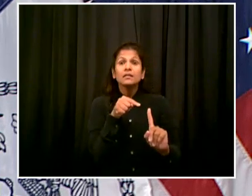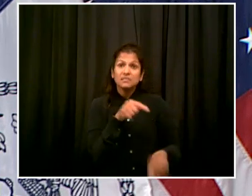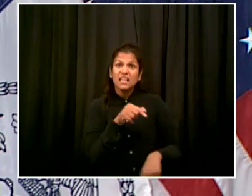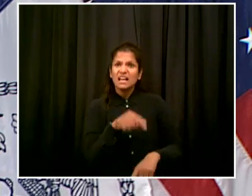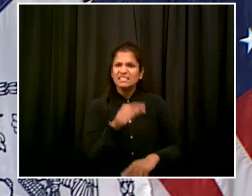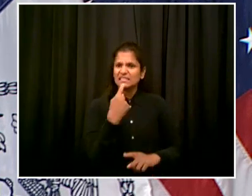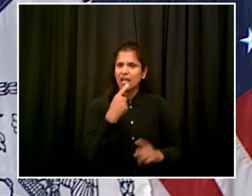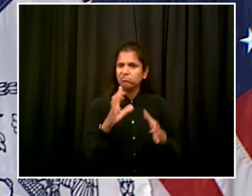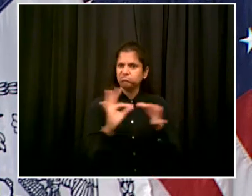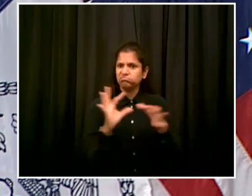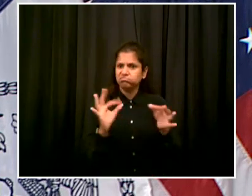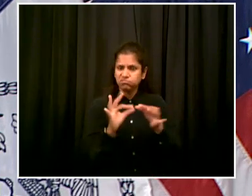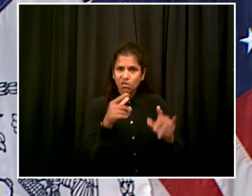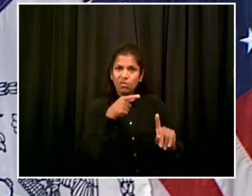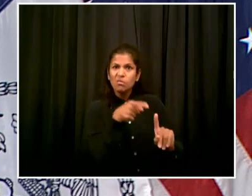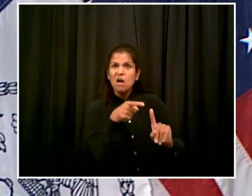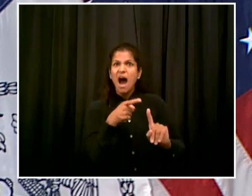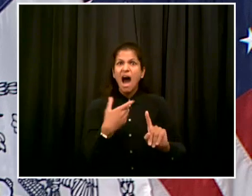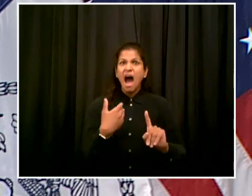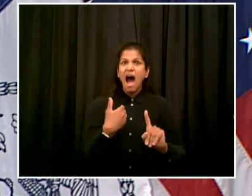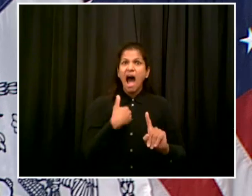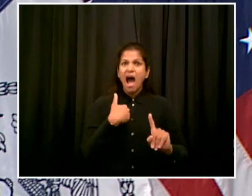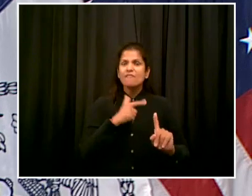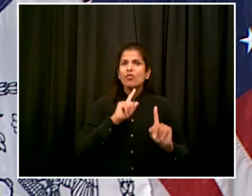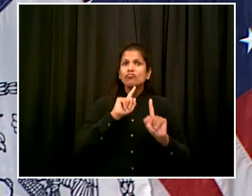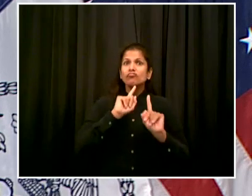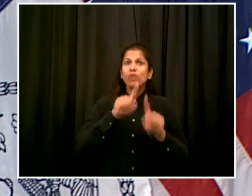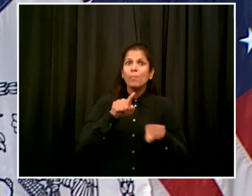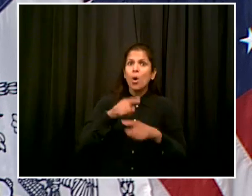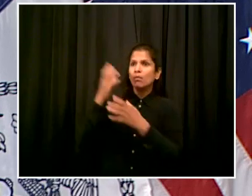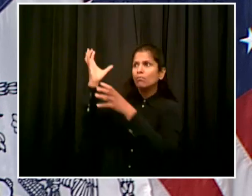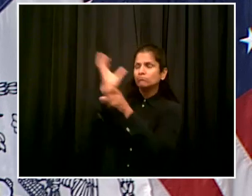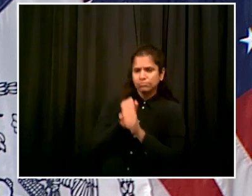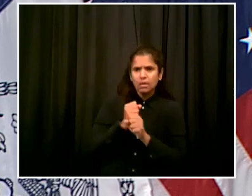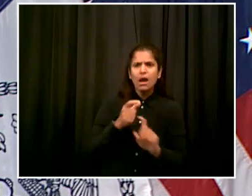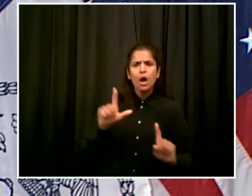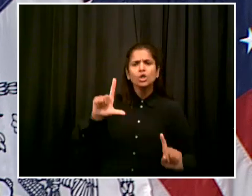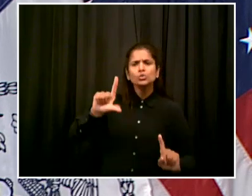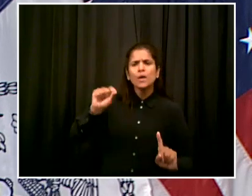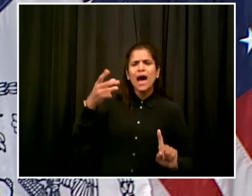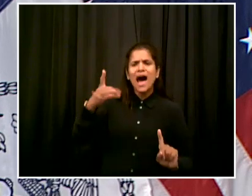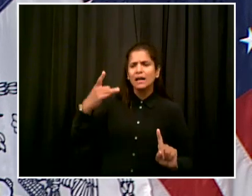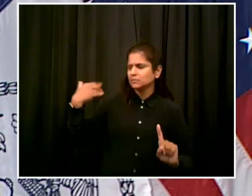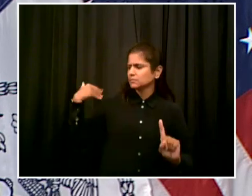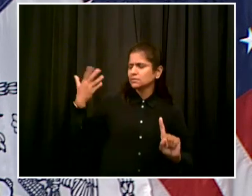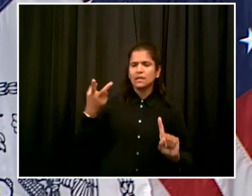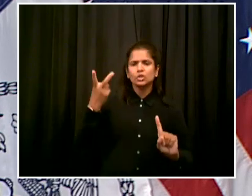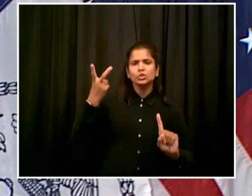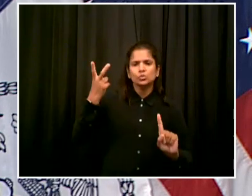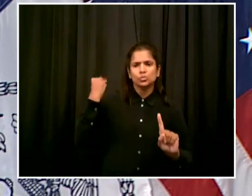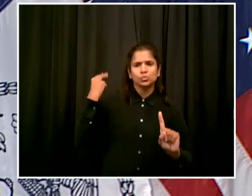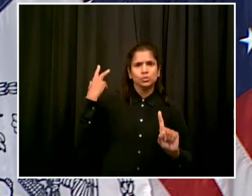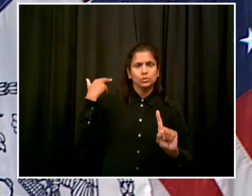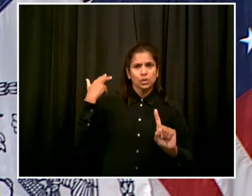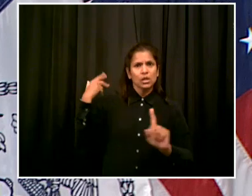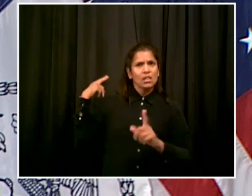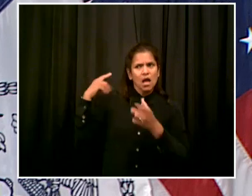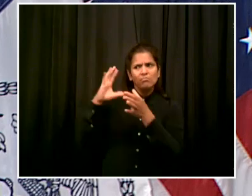THAT PREVIOUS 2018 BUILDING FACILITIES REPORT AND INDEPENDENT ENGINEER